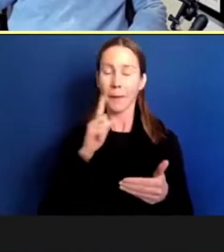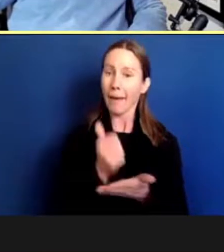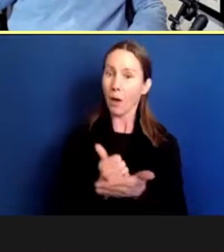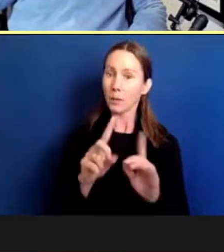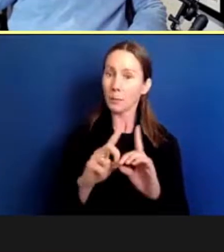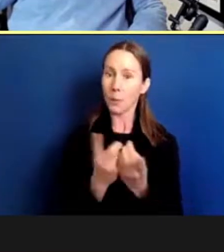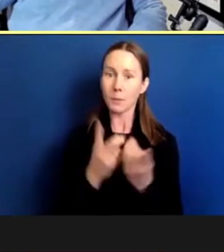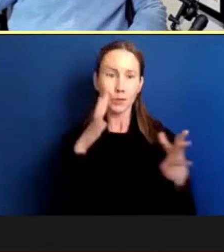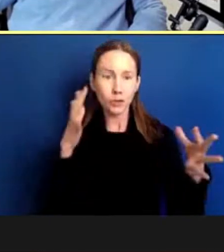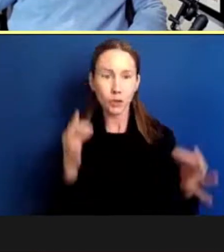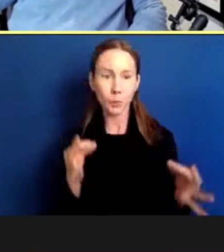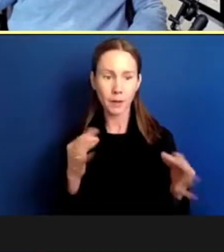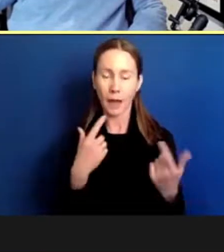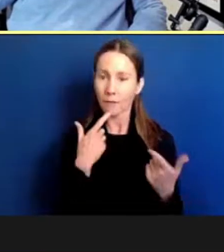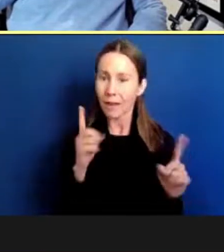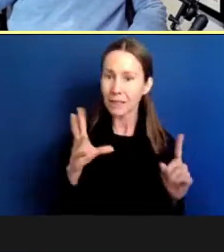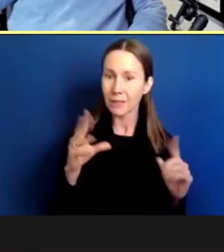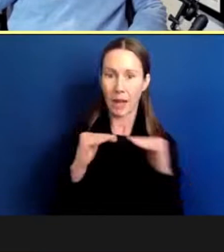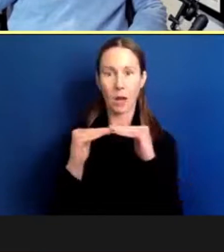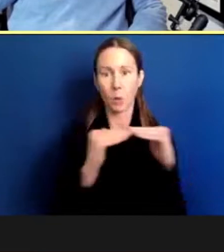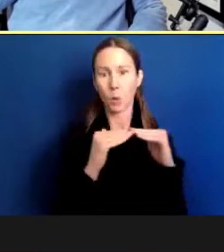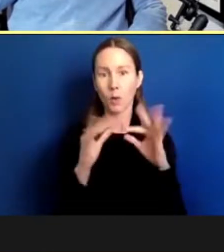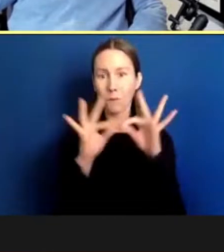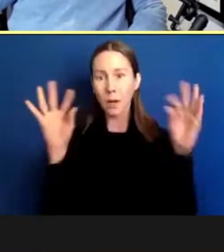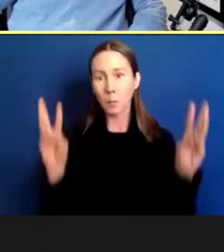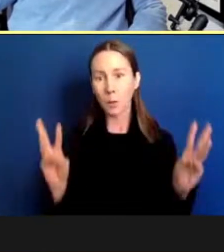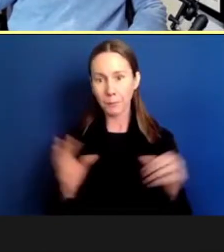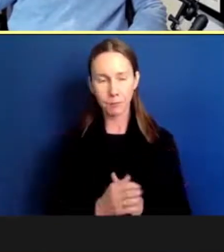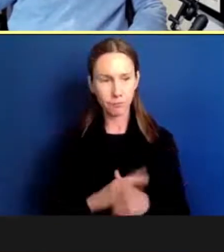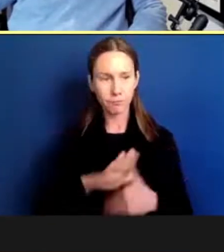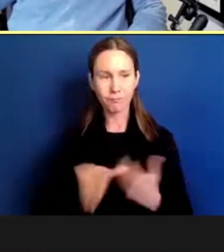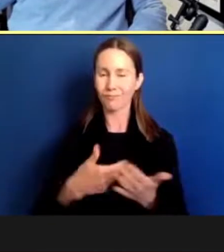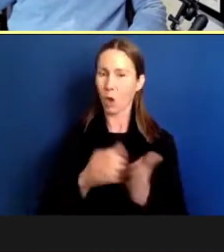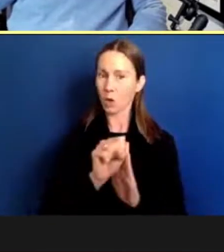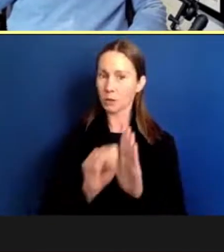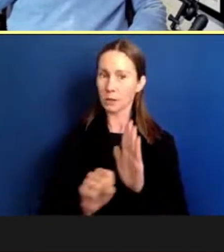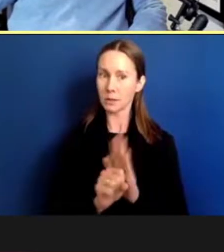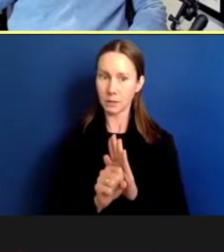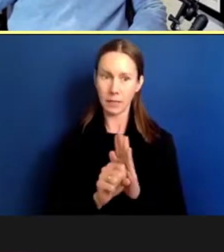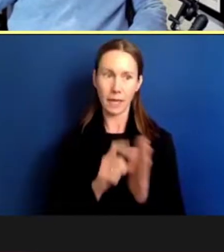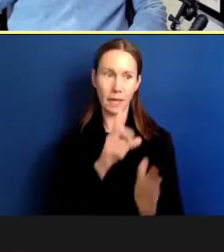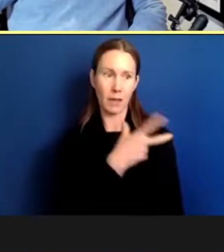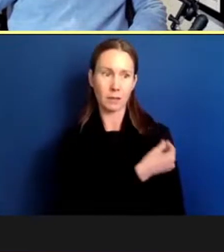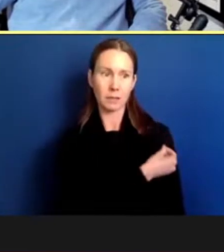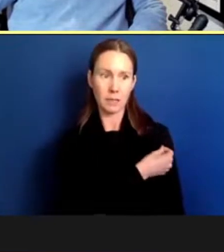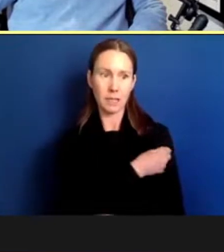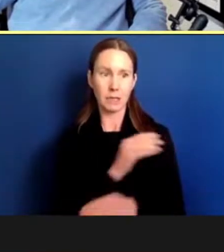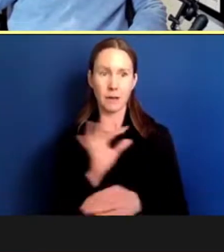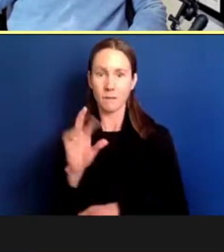and equitable frameworks. All state vaccine allocation frameworks should explicitly include